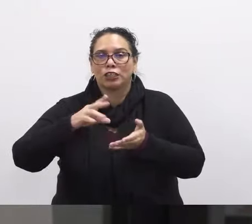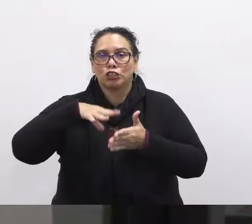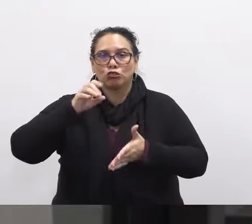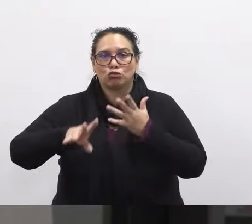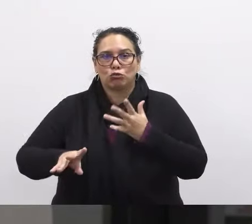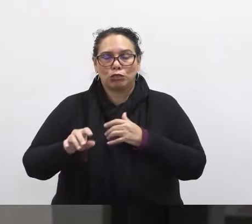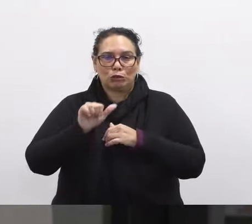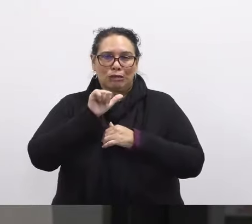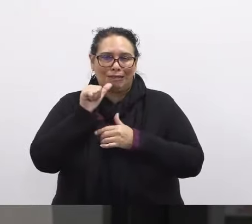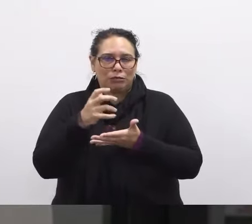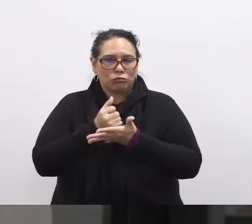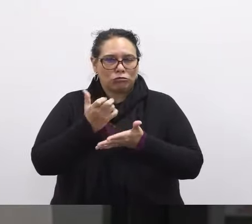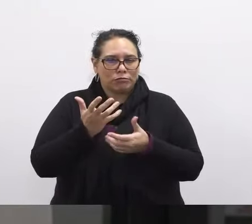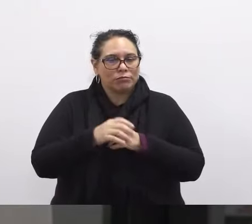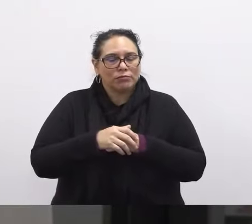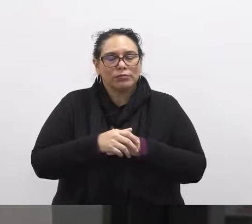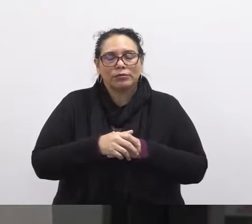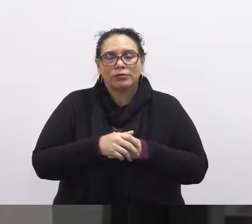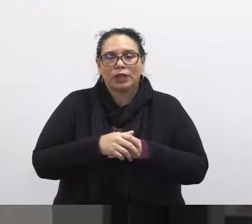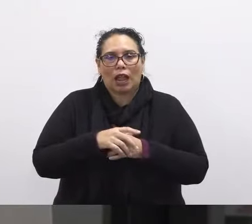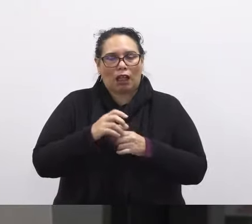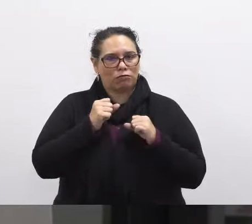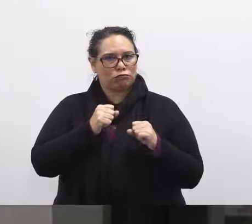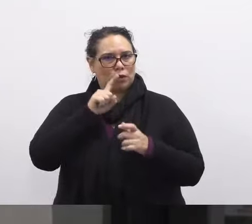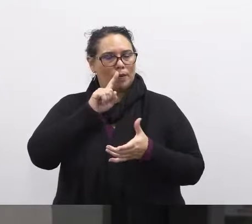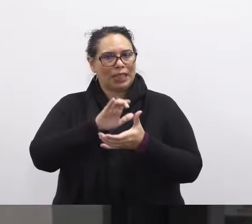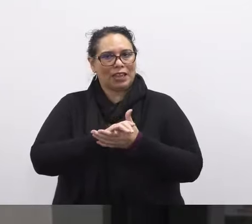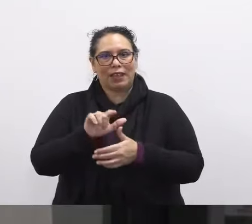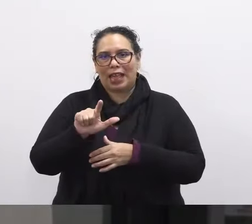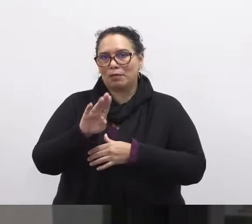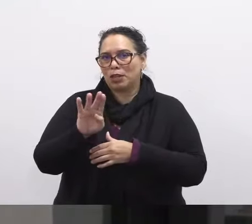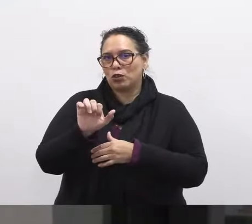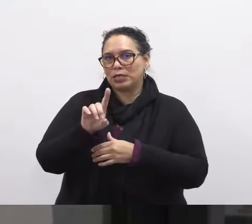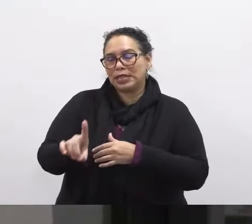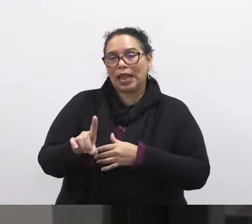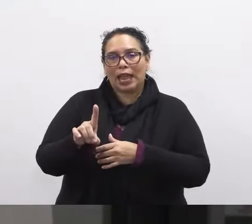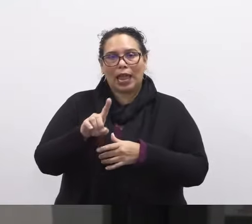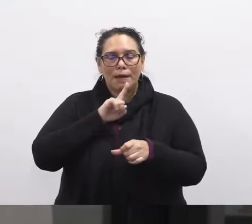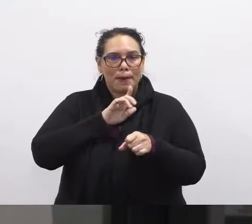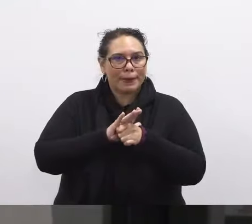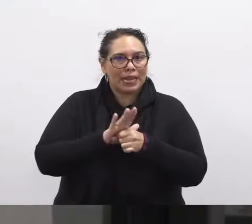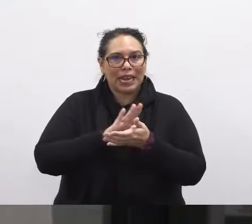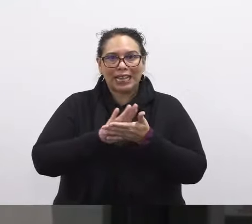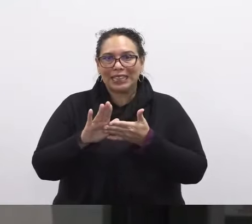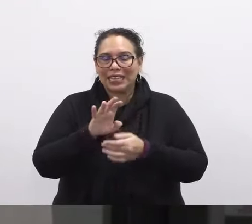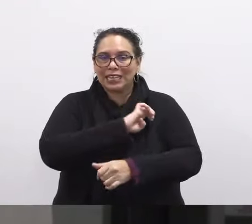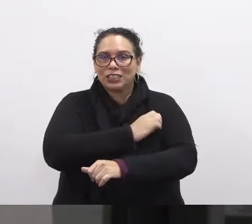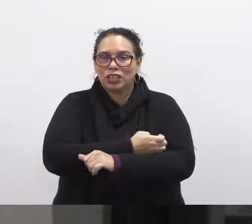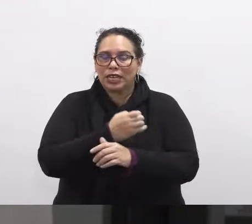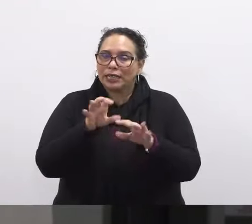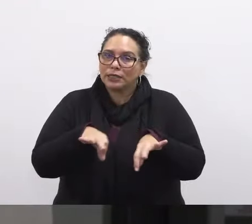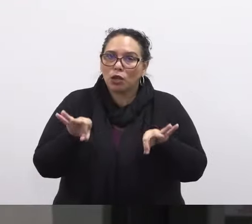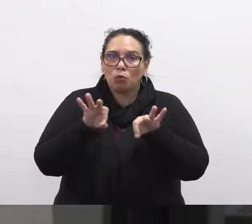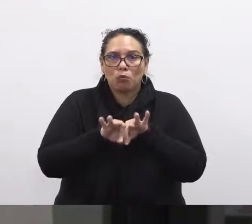I firmly believe that LBUSD should be committing to a clean energy and it is important step in getting this ball rolling.